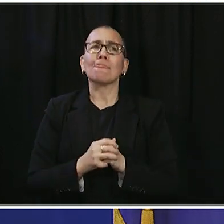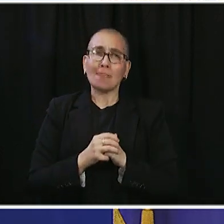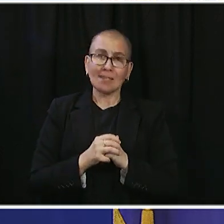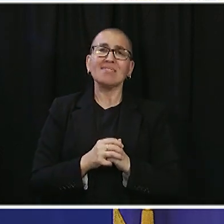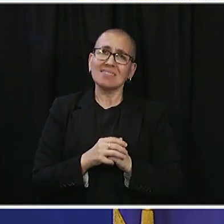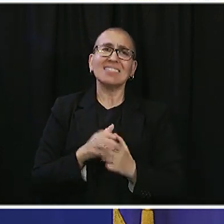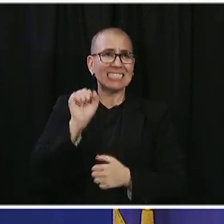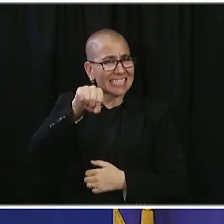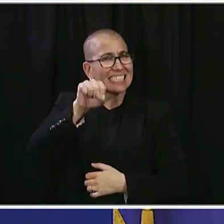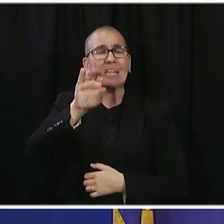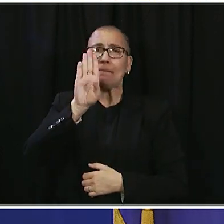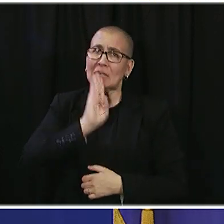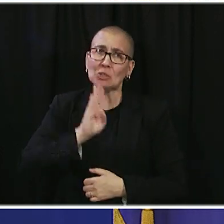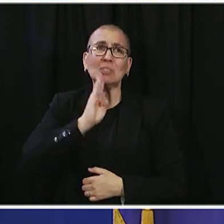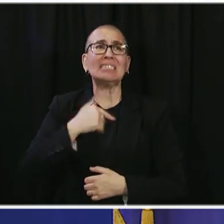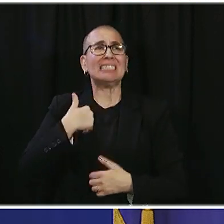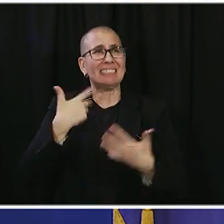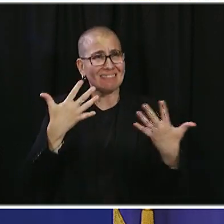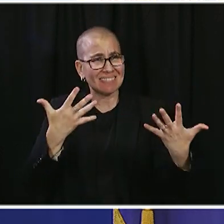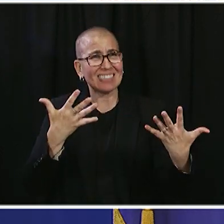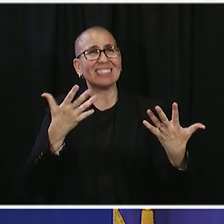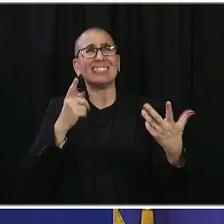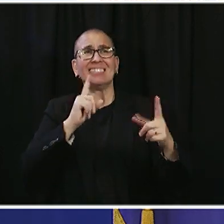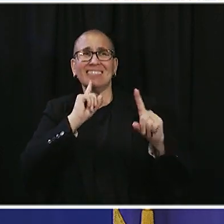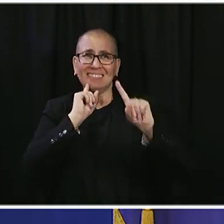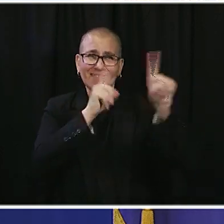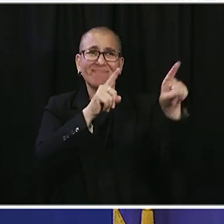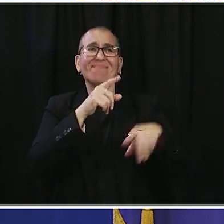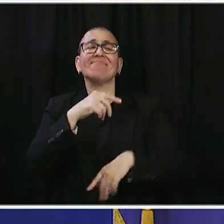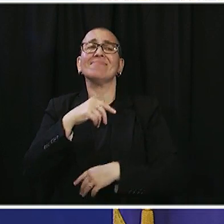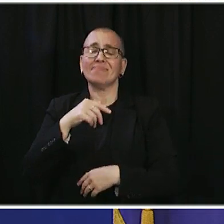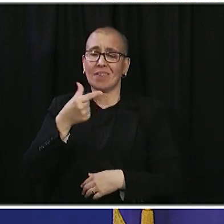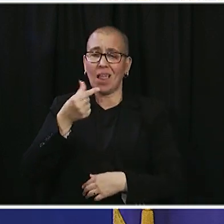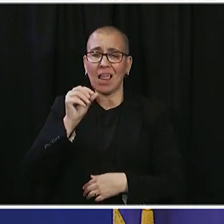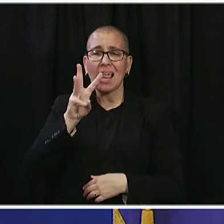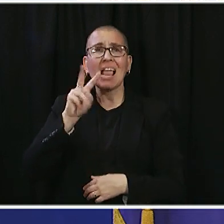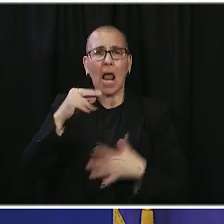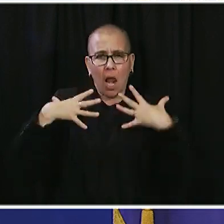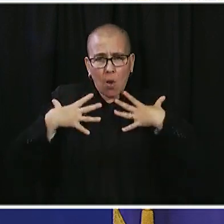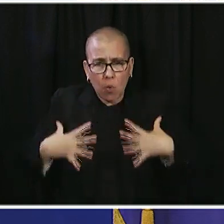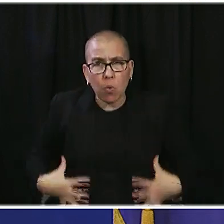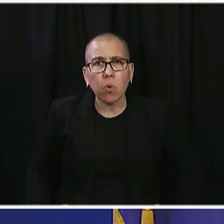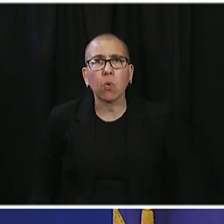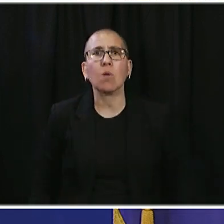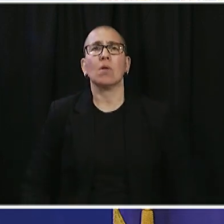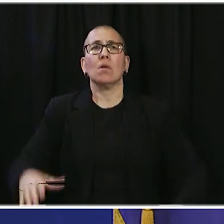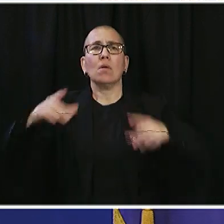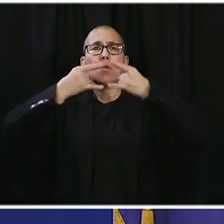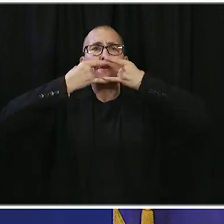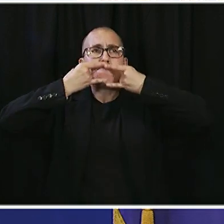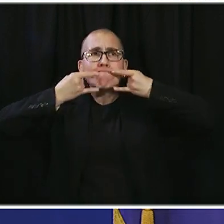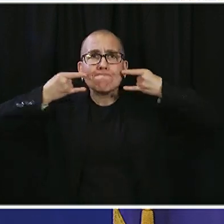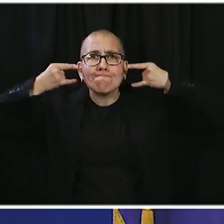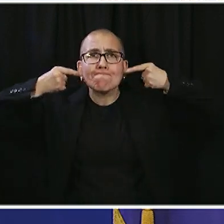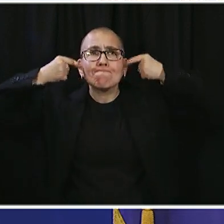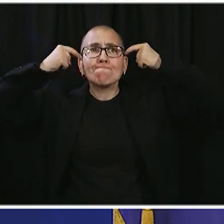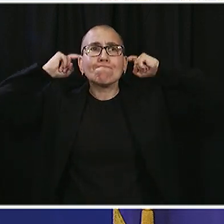OUT THERE TO COMPLAIN ABOUT THINGS GETTING PICKS OFF. WHEN WE DO MENTION ONE OF THESE, IT'S BECAUSE WE'RE FRUSTRATED. WE HAD GOWNS? THAT WERE DIVERTED.